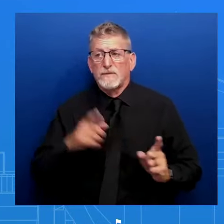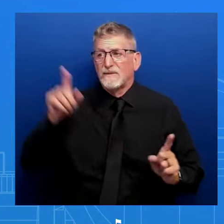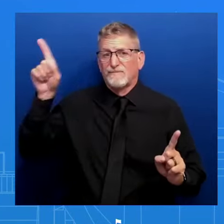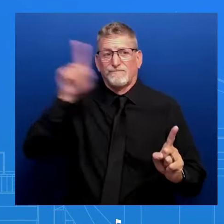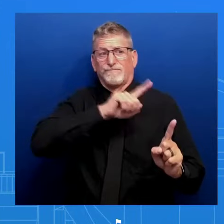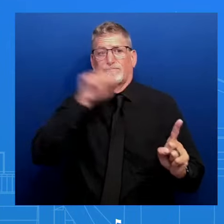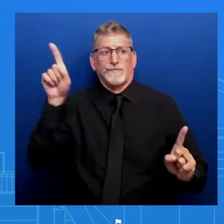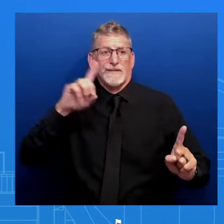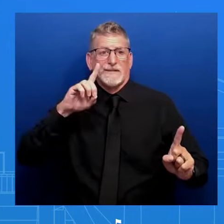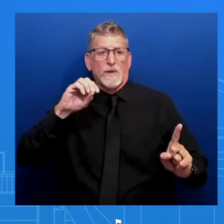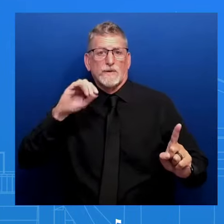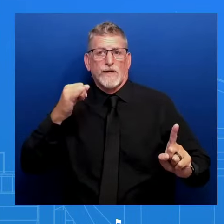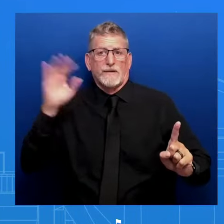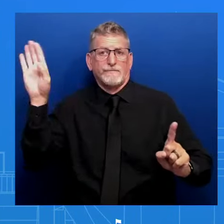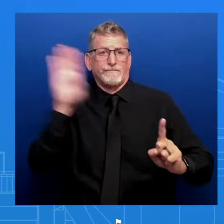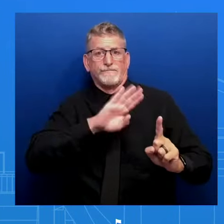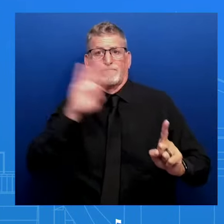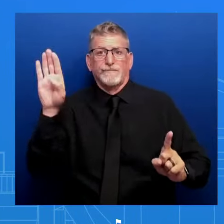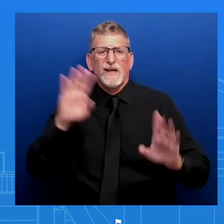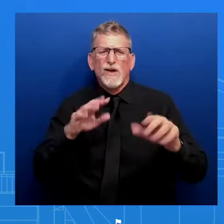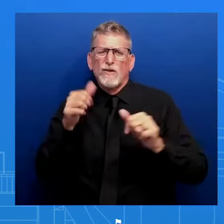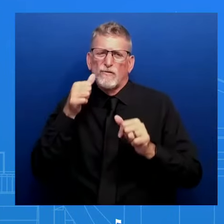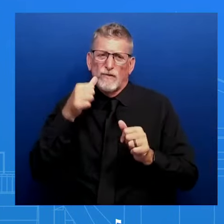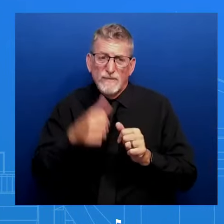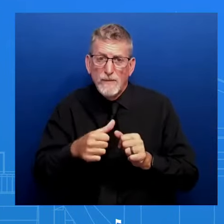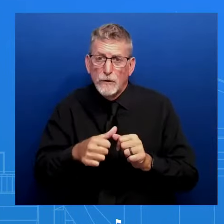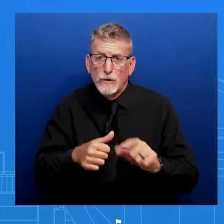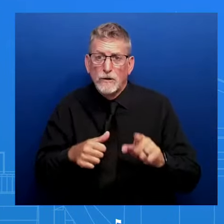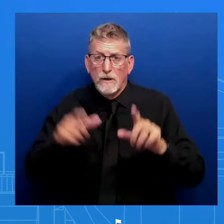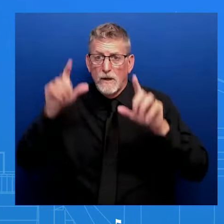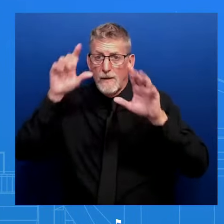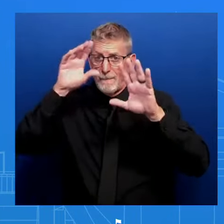the plan that the President has put forward has -- has actually shown --